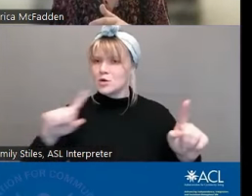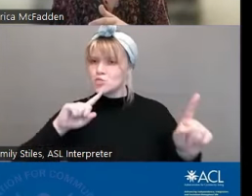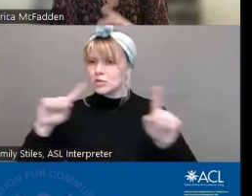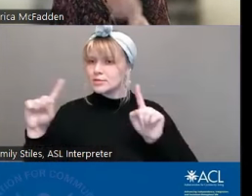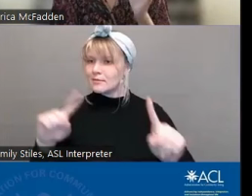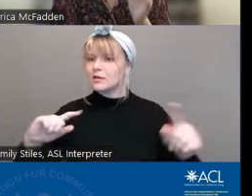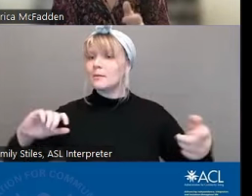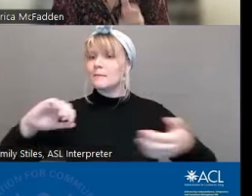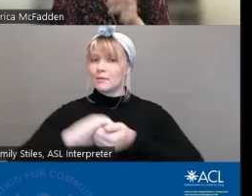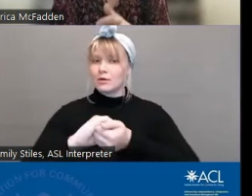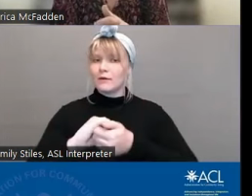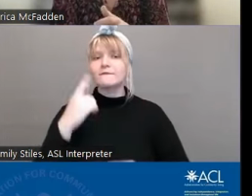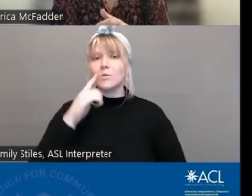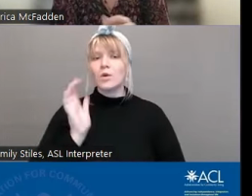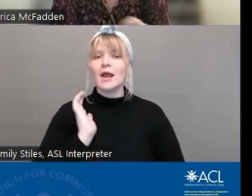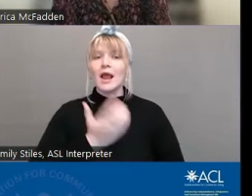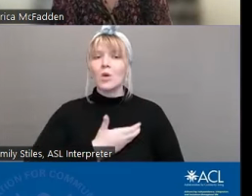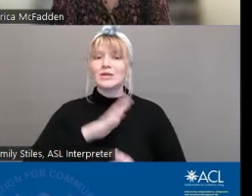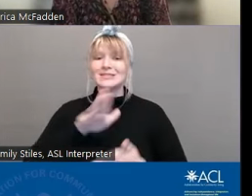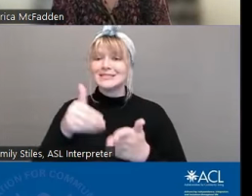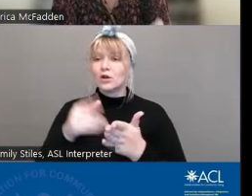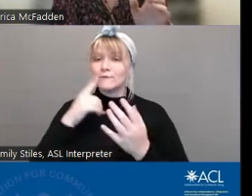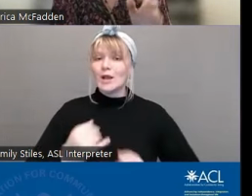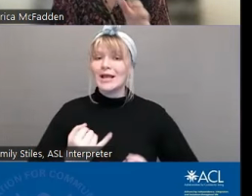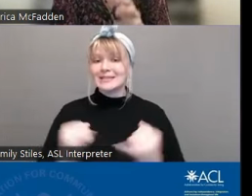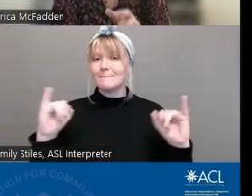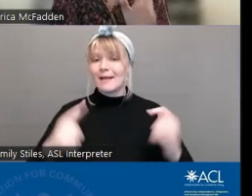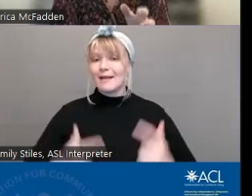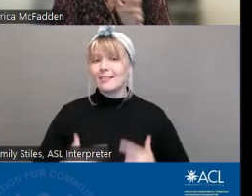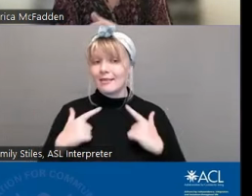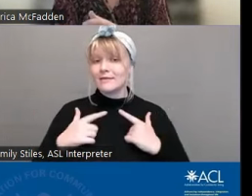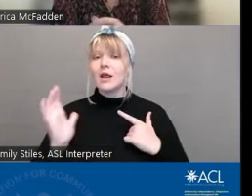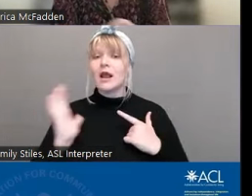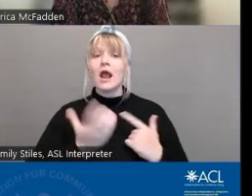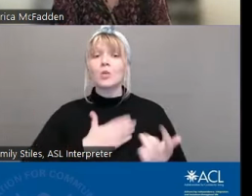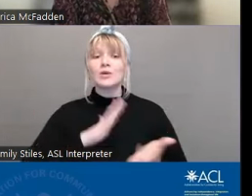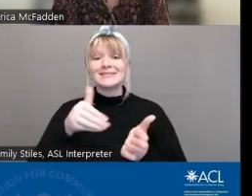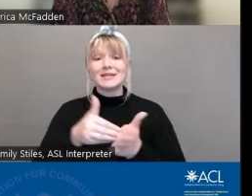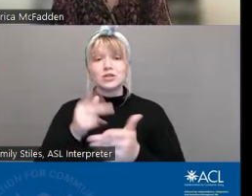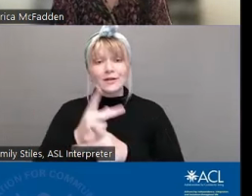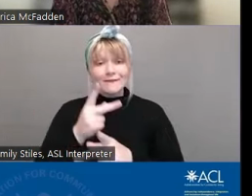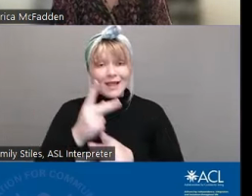Living, our continuums of care, and our statewide Assistive Technology Programs.